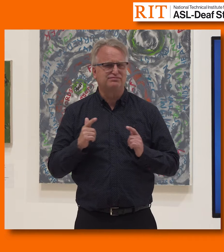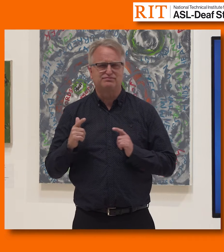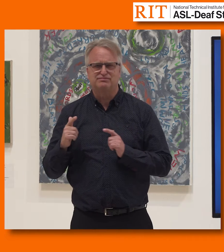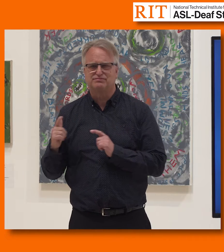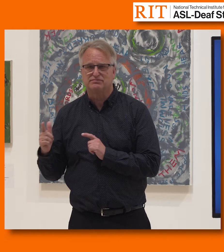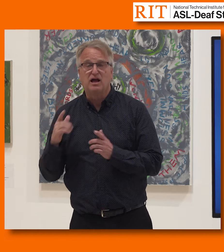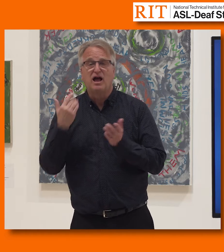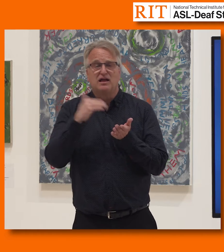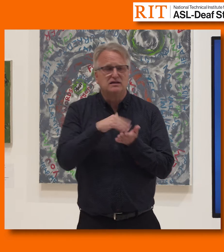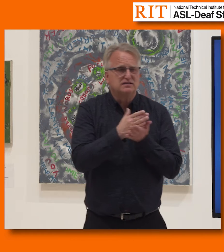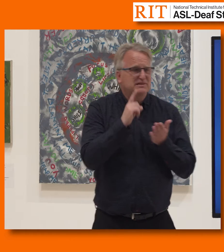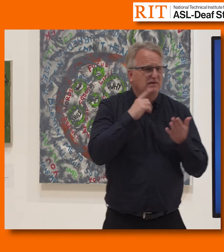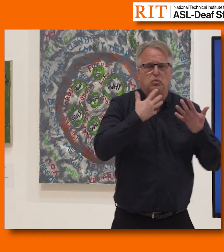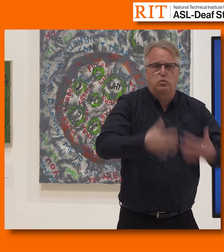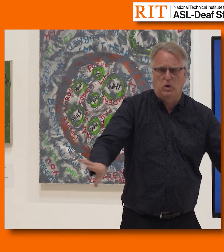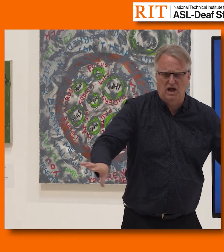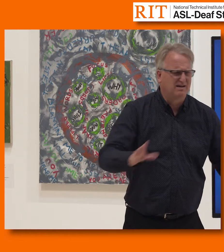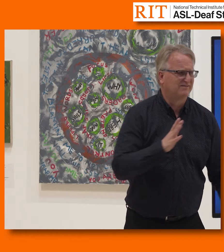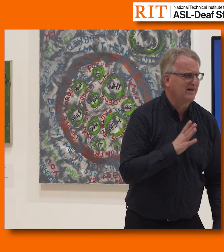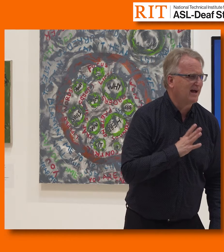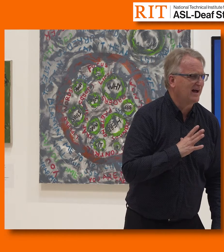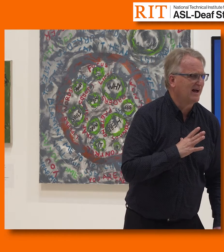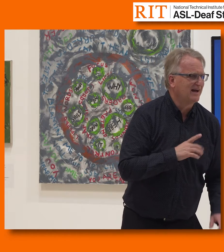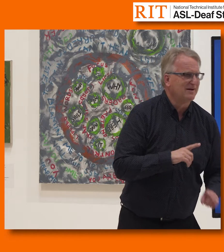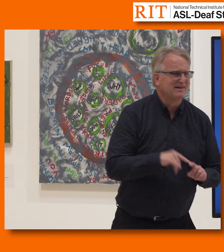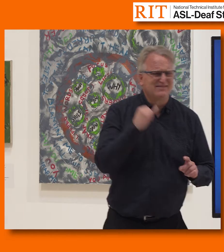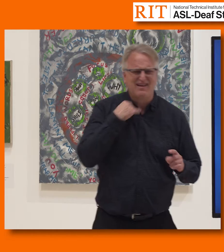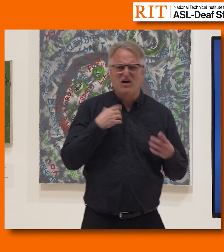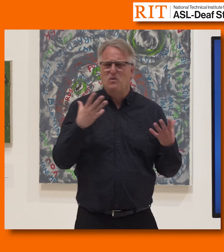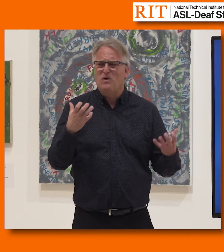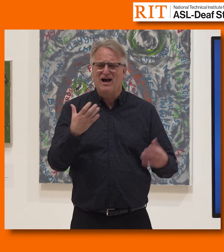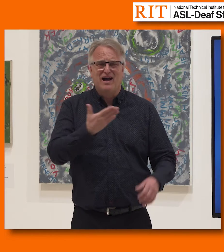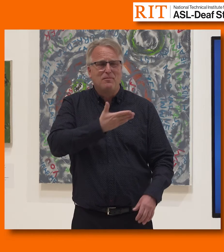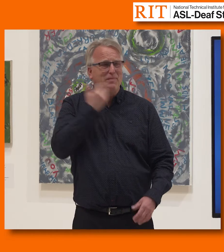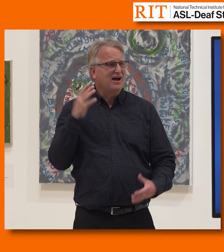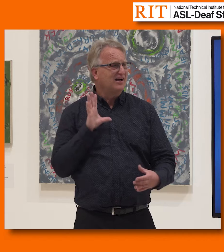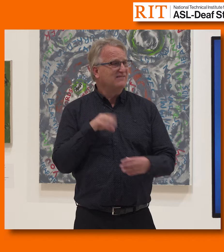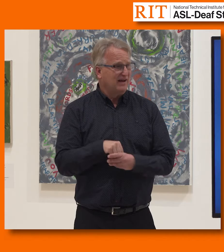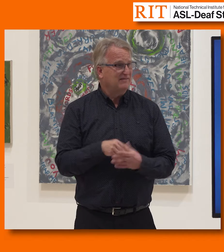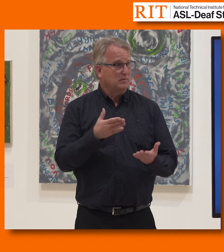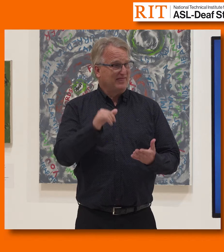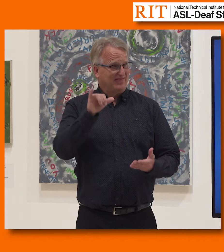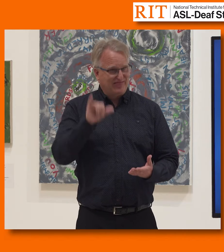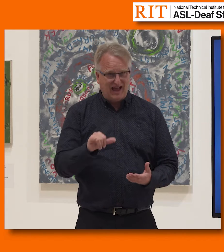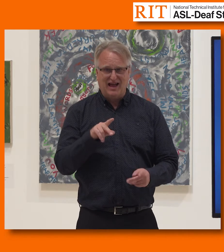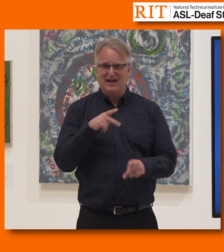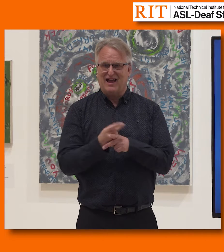to have that sort of engagement with a Deaf person by using a language feature that does so.